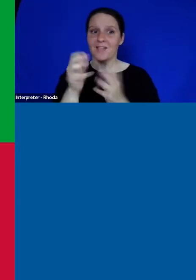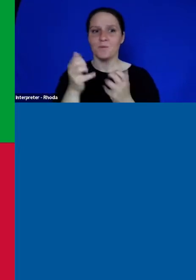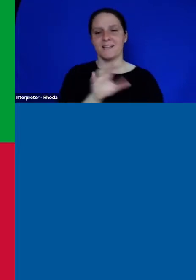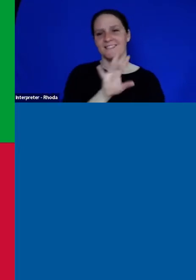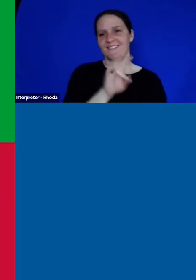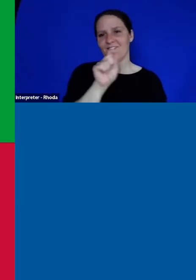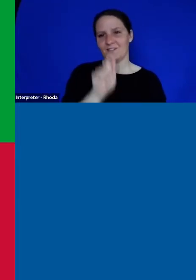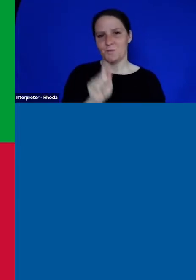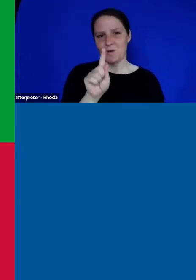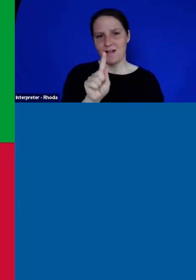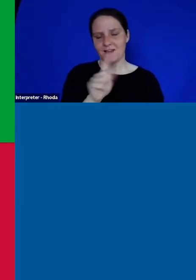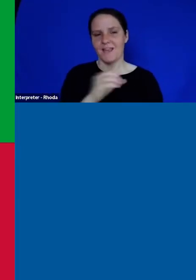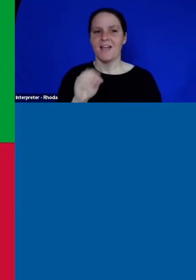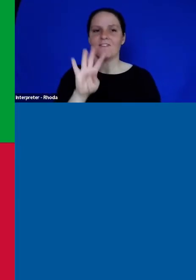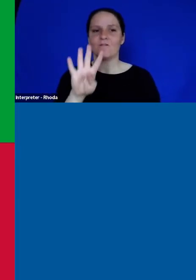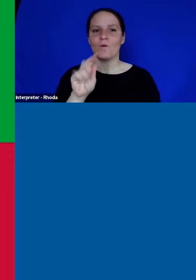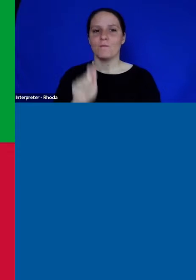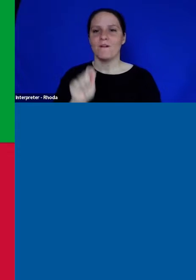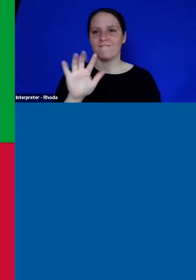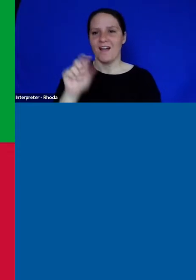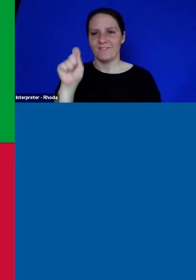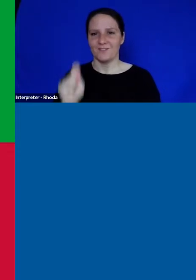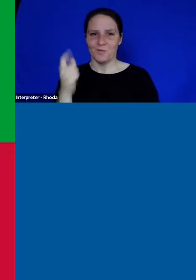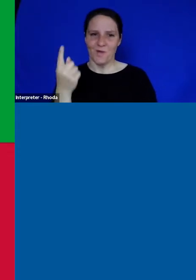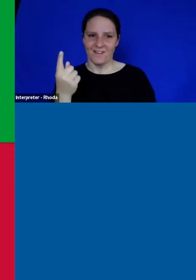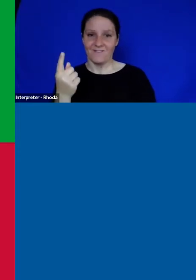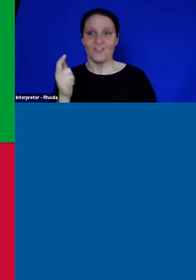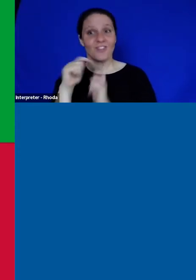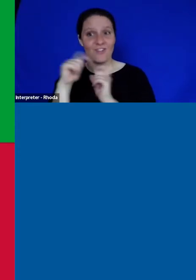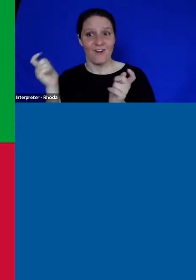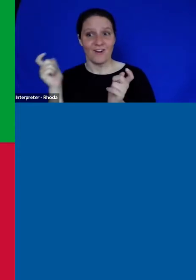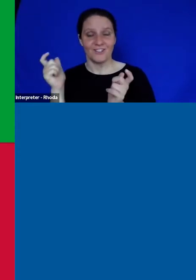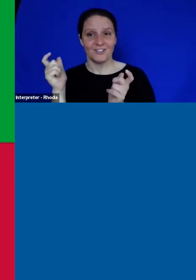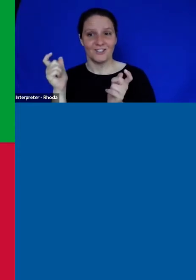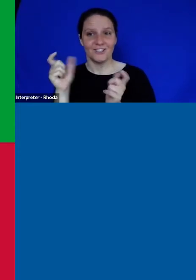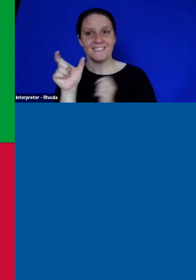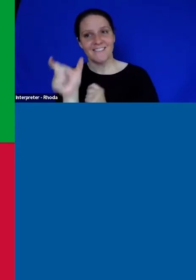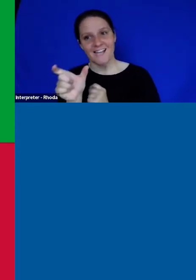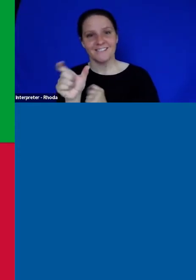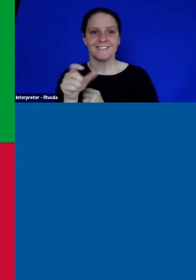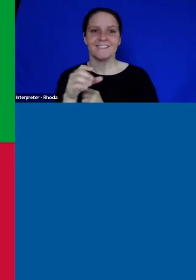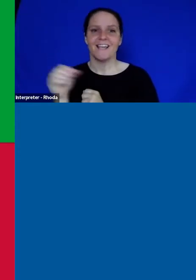and 4.5 to one for large text and UI elements. I know looking at this you might think, well,